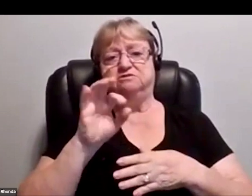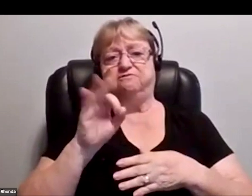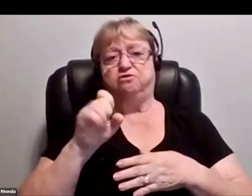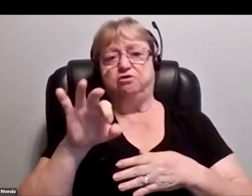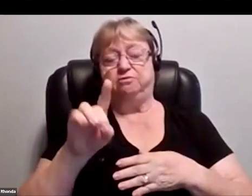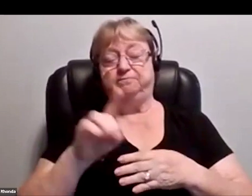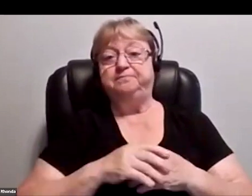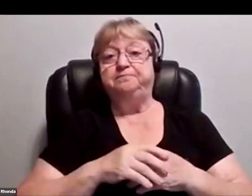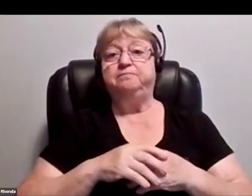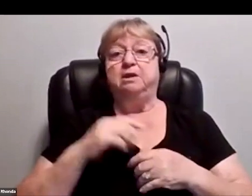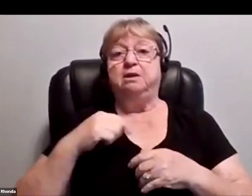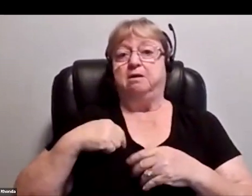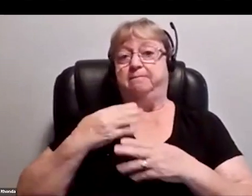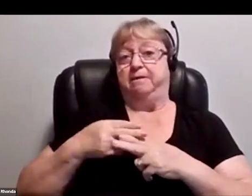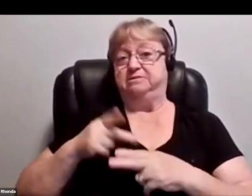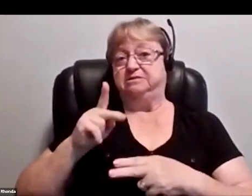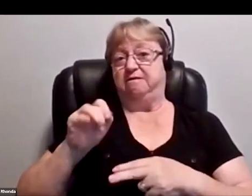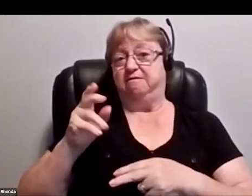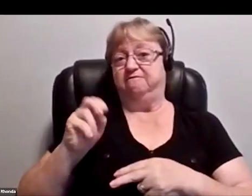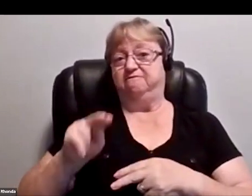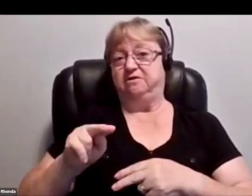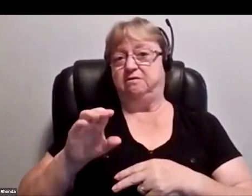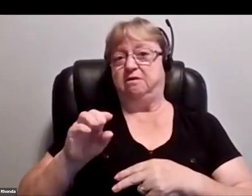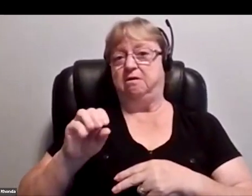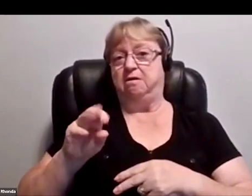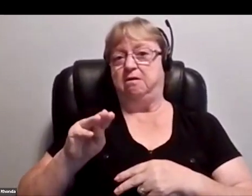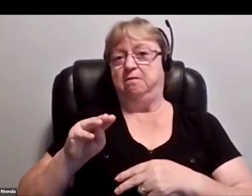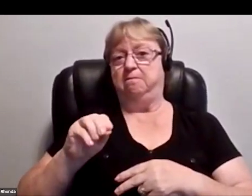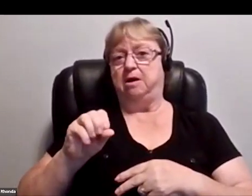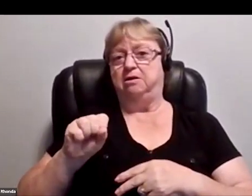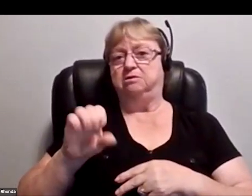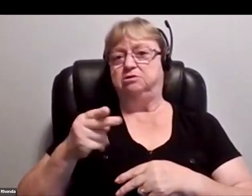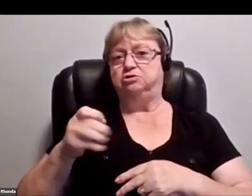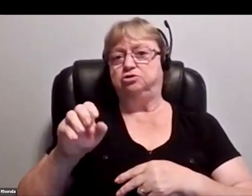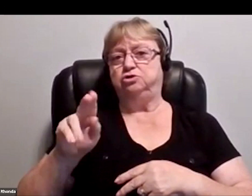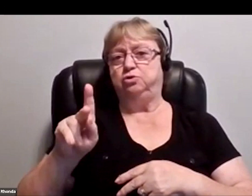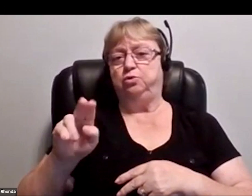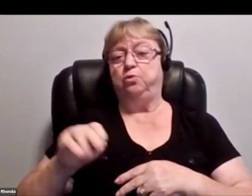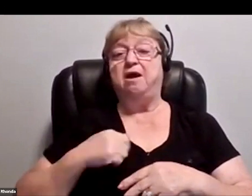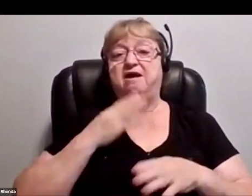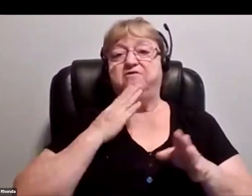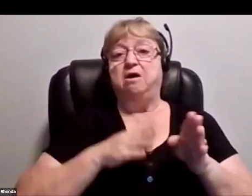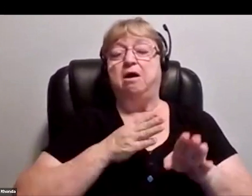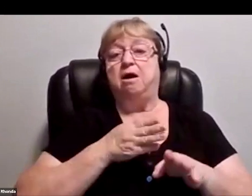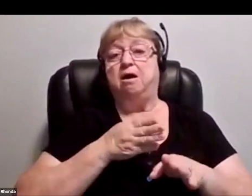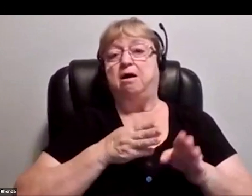I have a Master of Development Practice from the University of Minnesota, it's in basically international development, and a Bachelor of Science in Computer Engineering